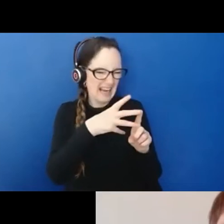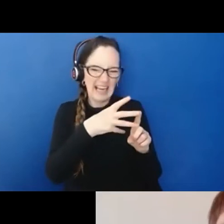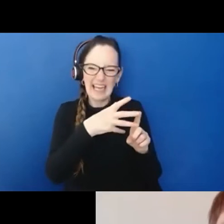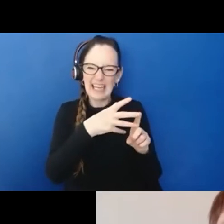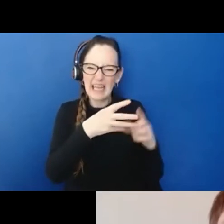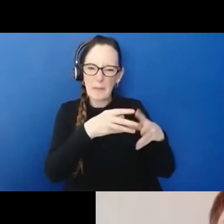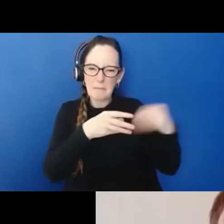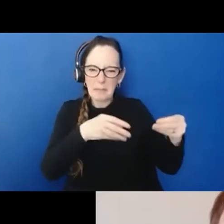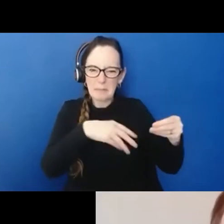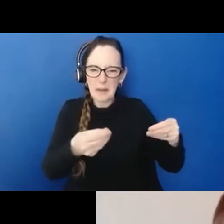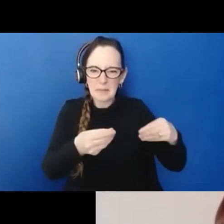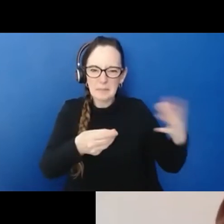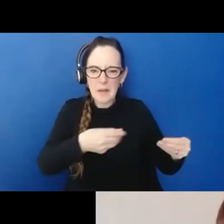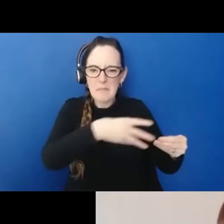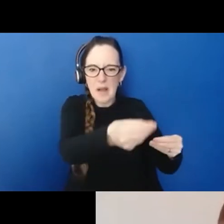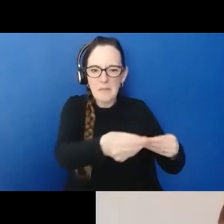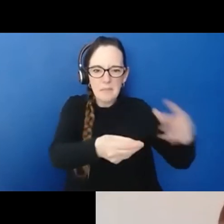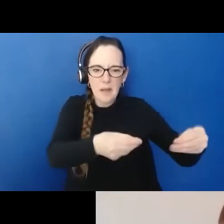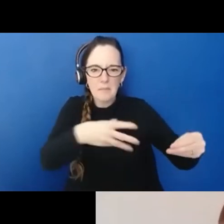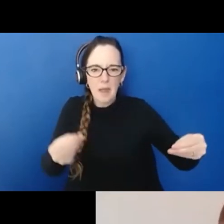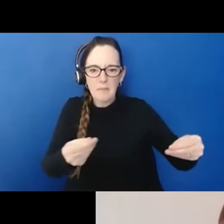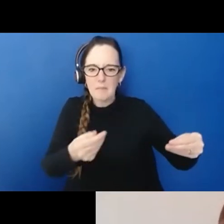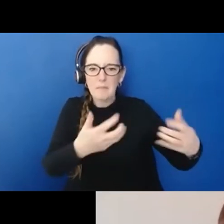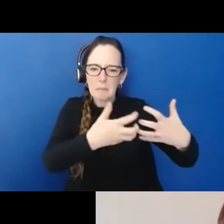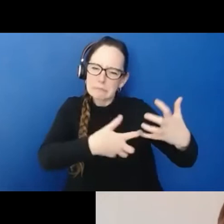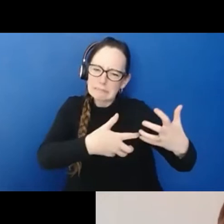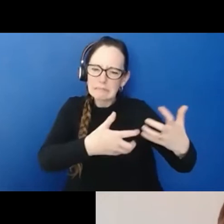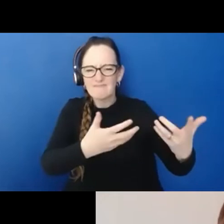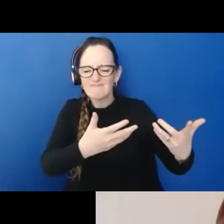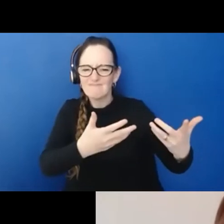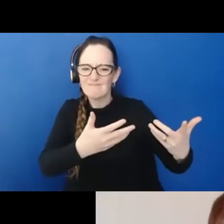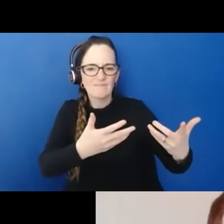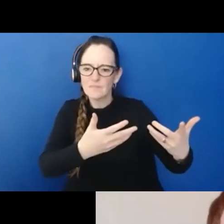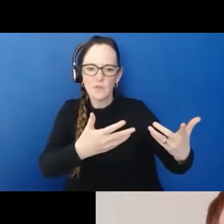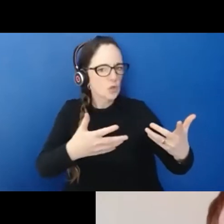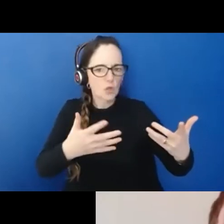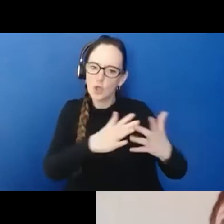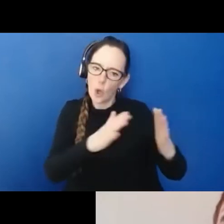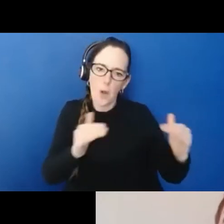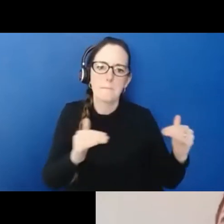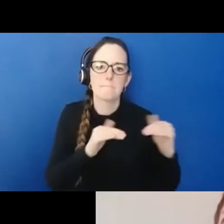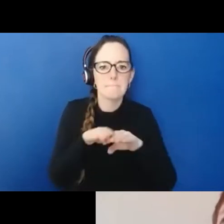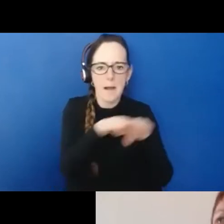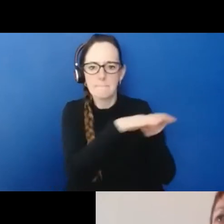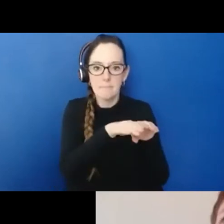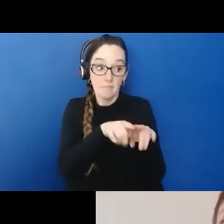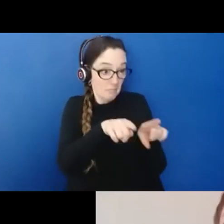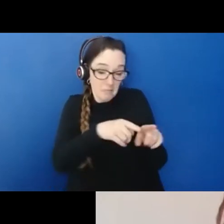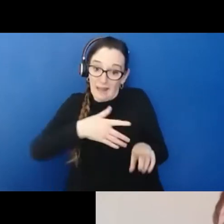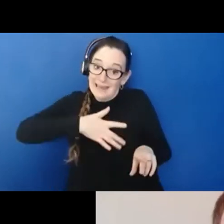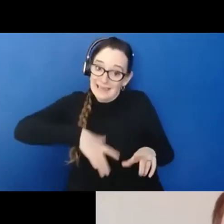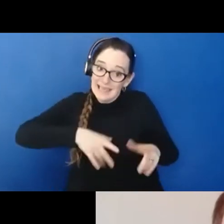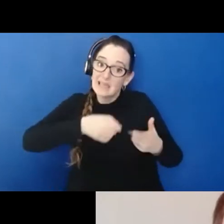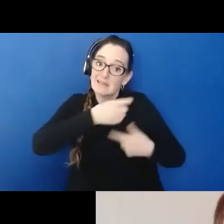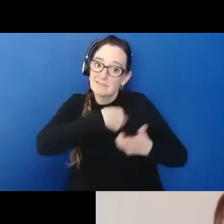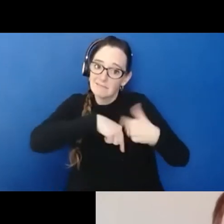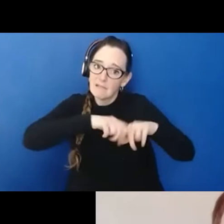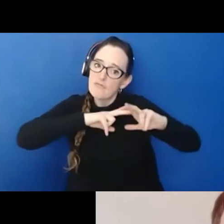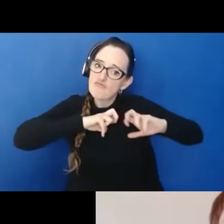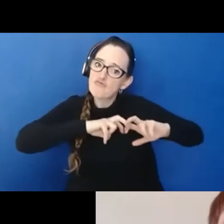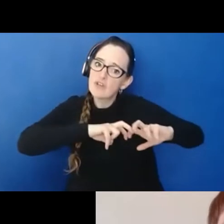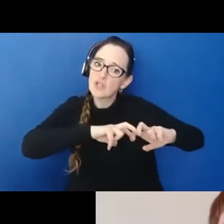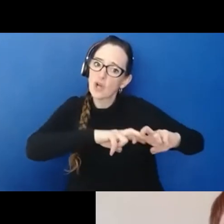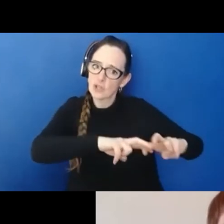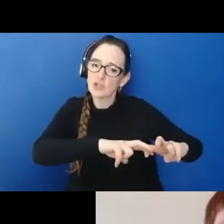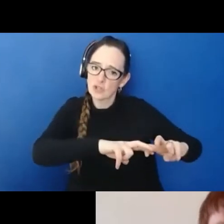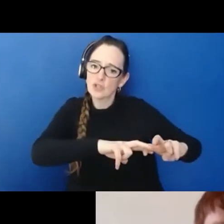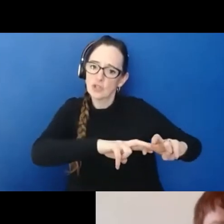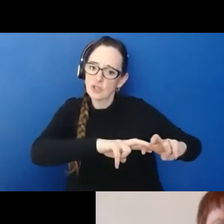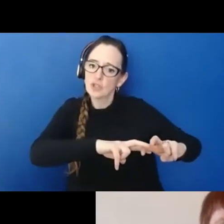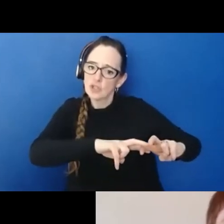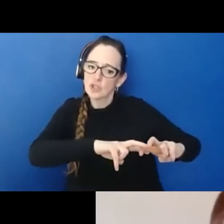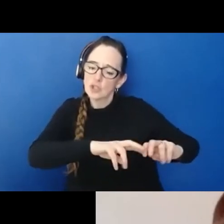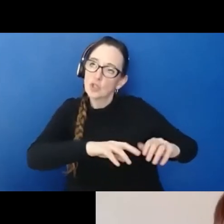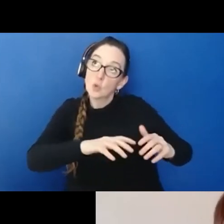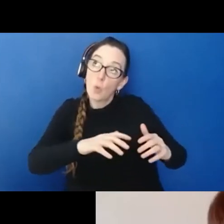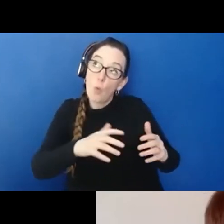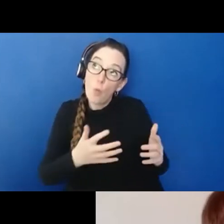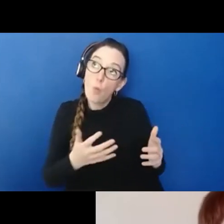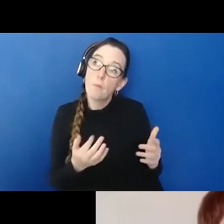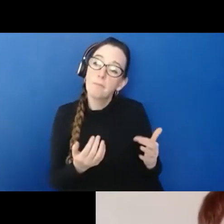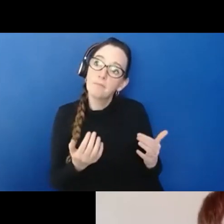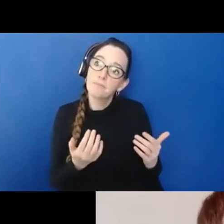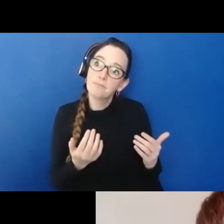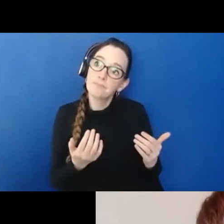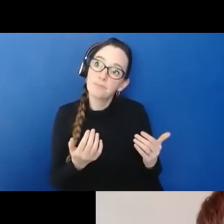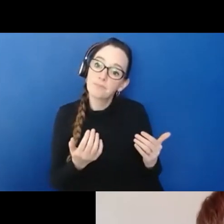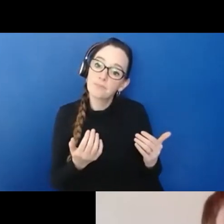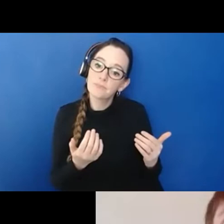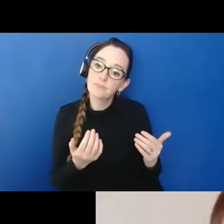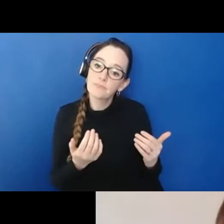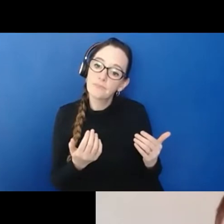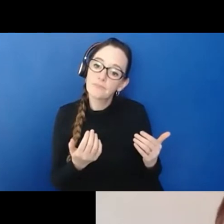that really requires this research to be done or a proposition to come into like the forefront